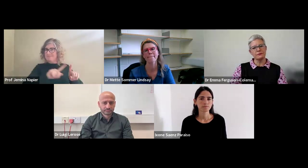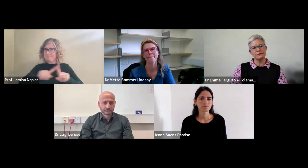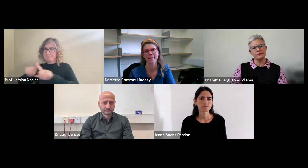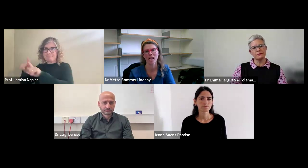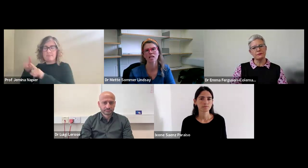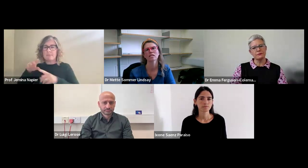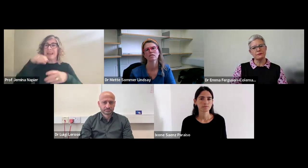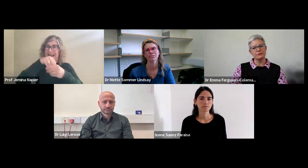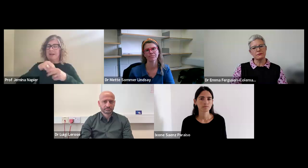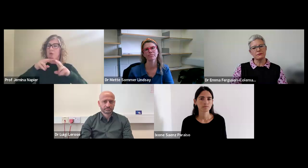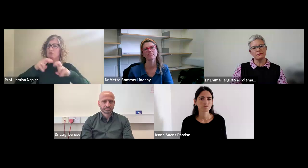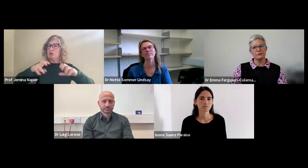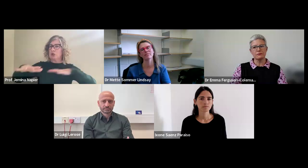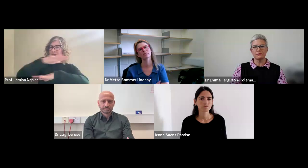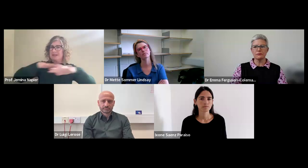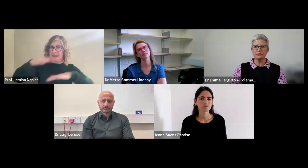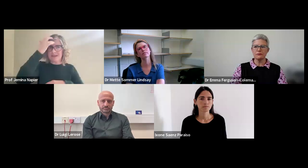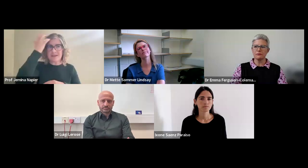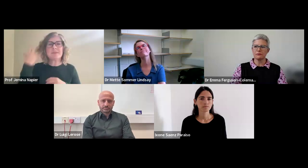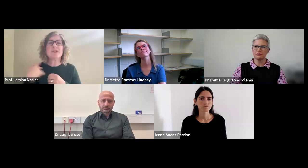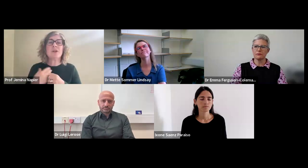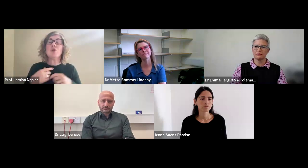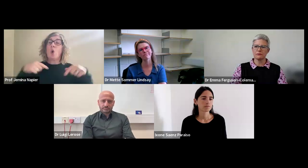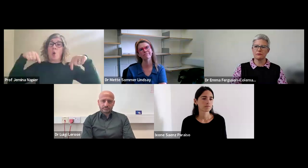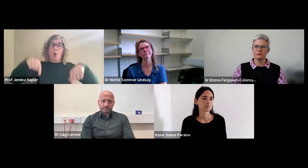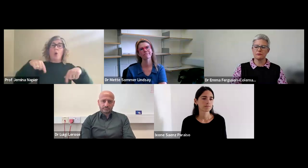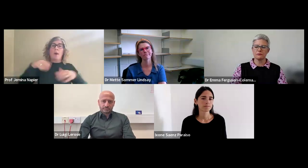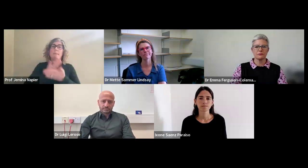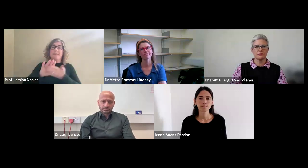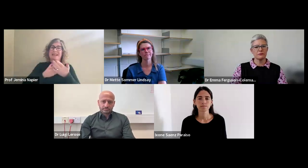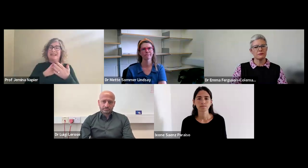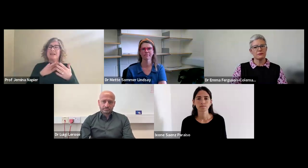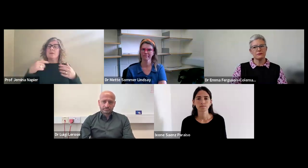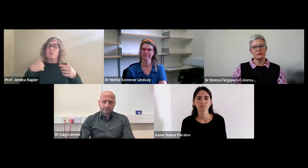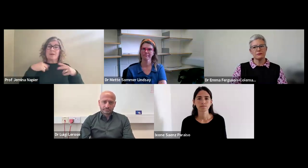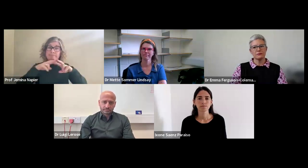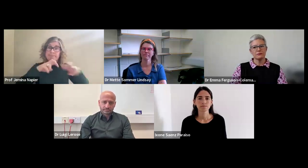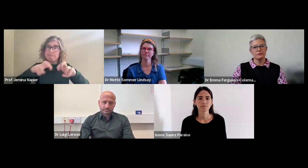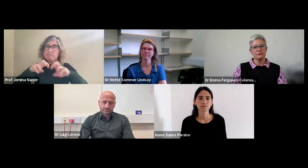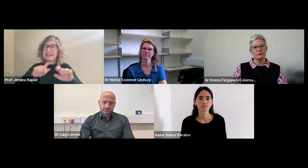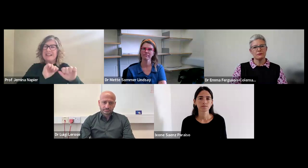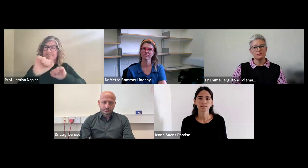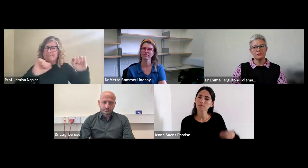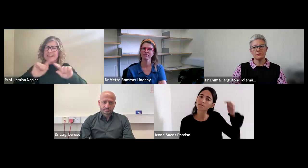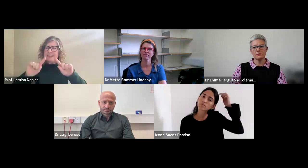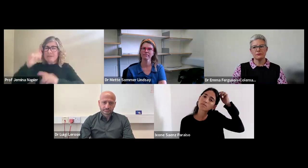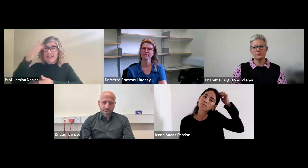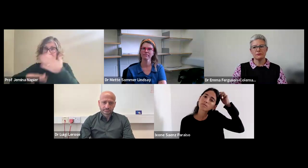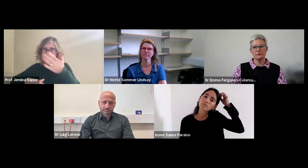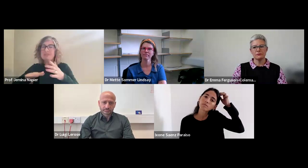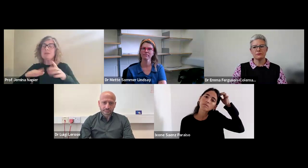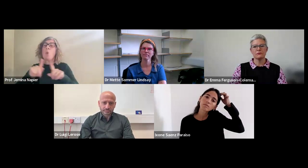promote acceptance of diversity within research disciplines in Academia and outside of Academia so